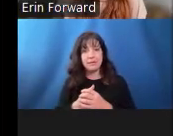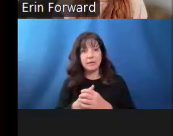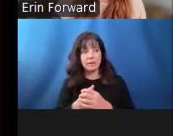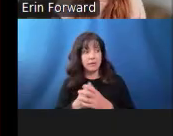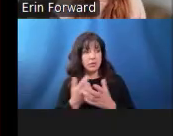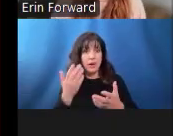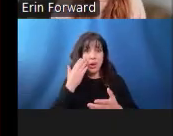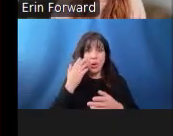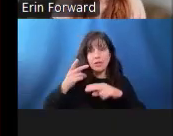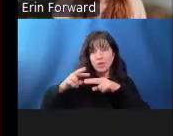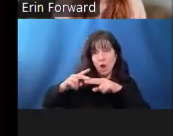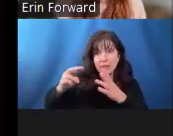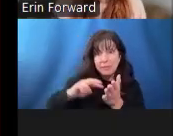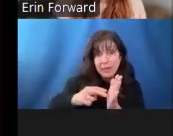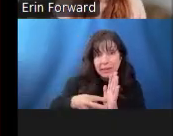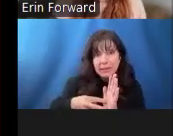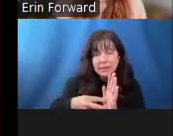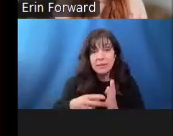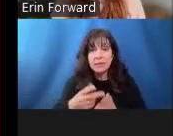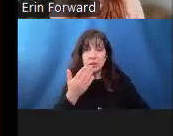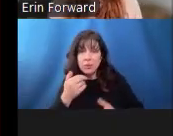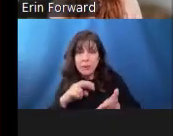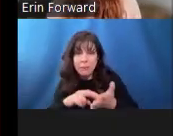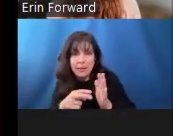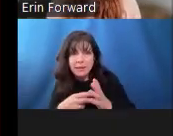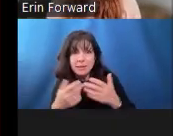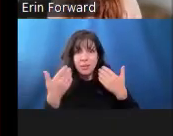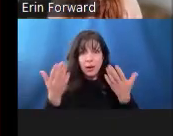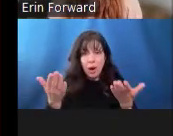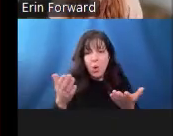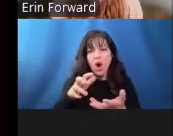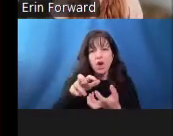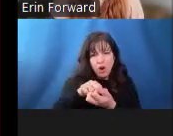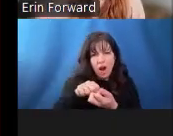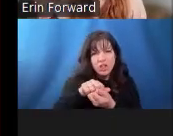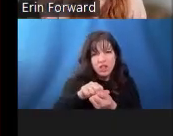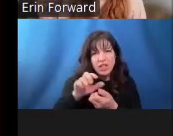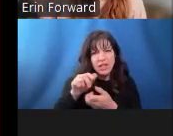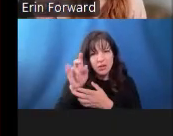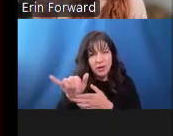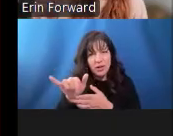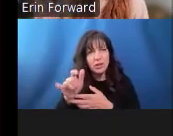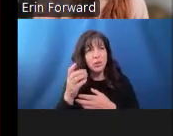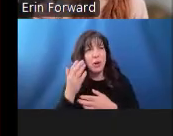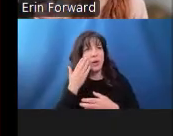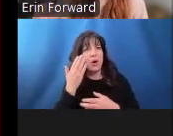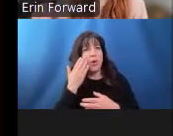salty means? Do I even know what sweet means? Do I even know what crunchy means? Do I know what it's going to do when it when I